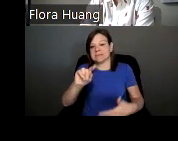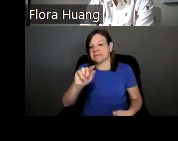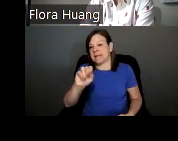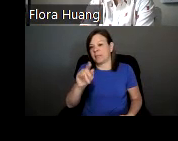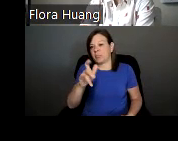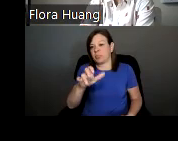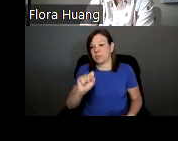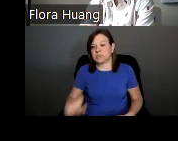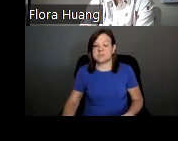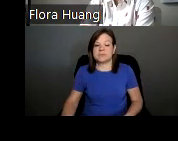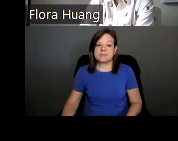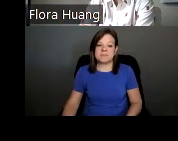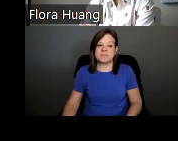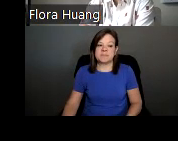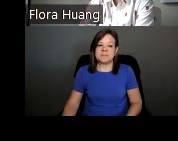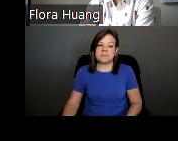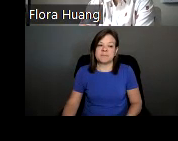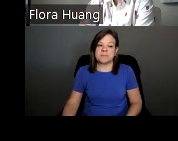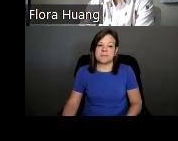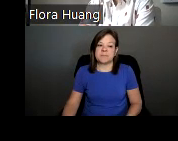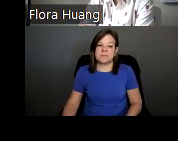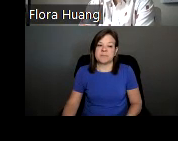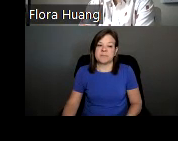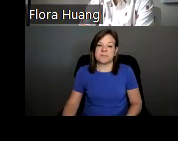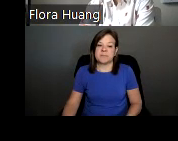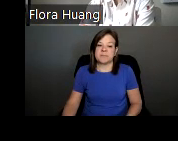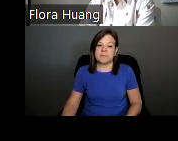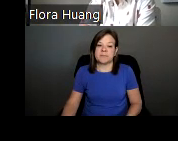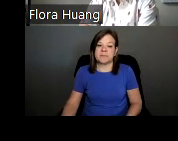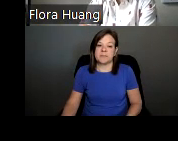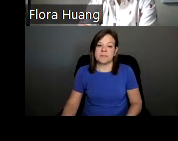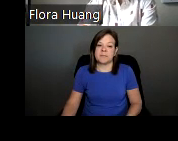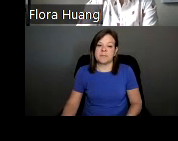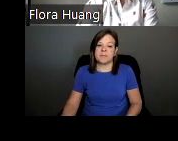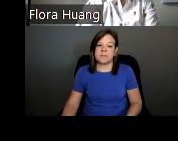Now Flora's gonna help us out here, because with this next part.